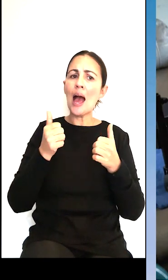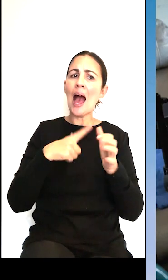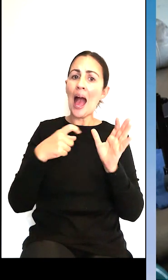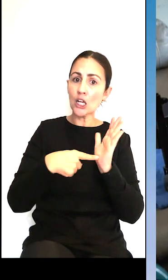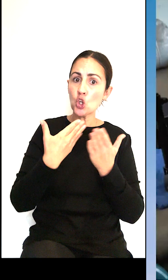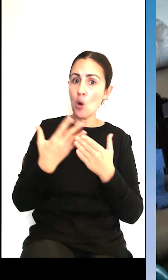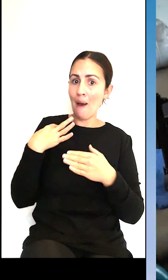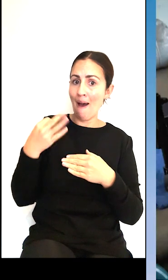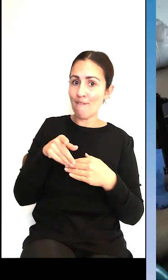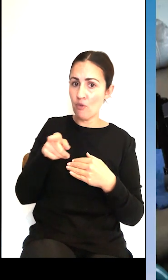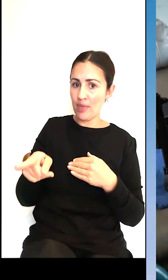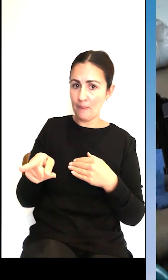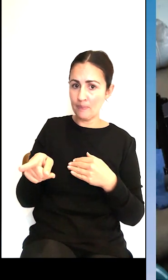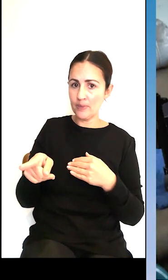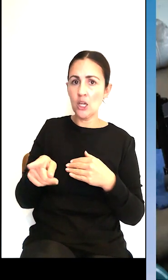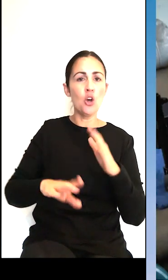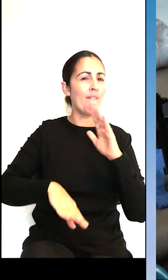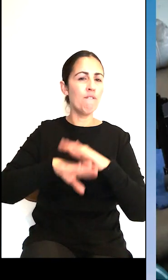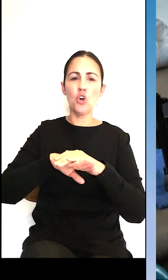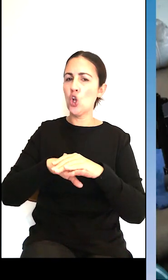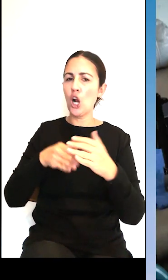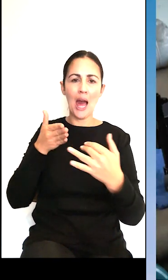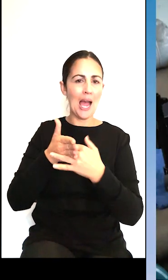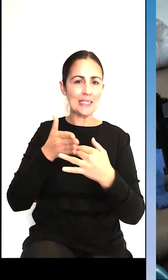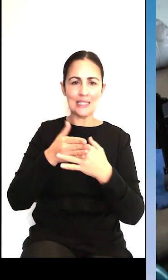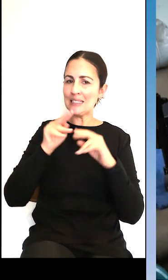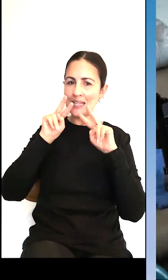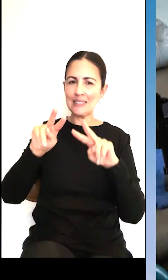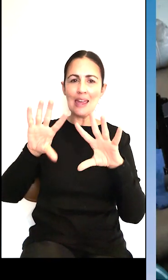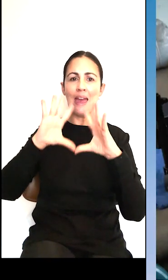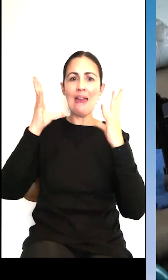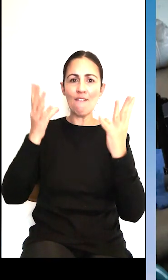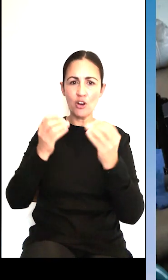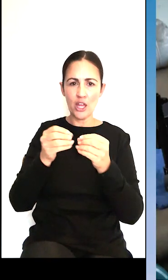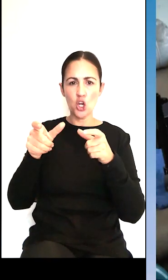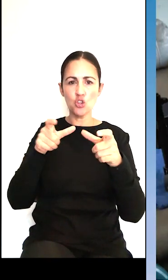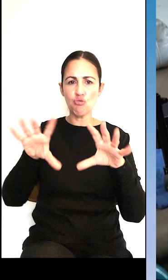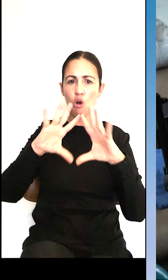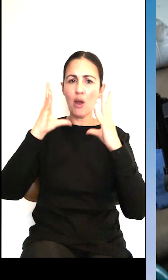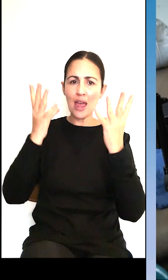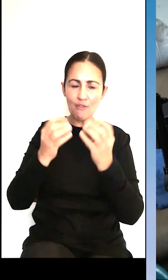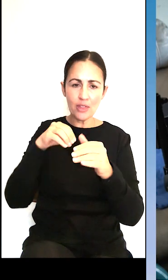They would have complete access within My Health Record to control those records. They can upload,